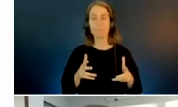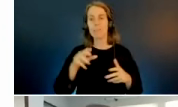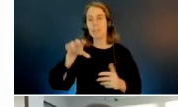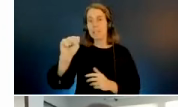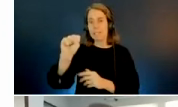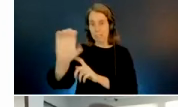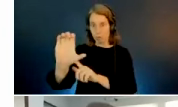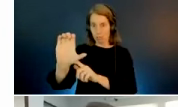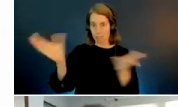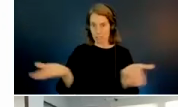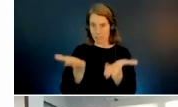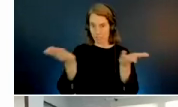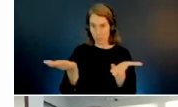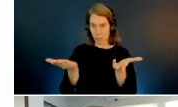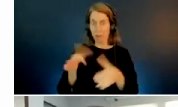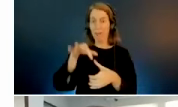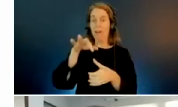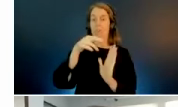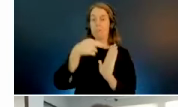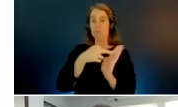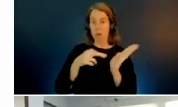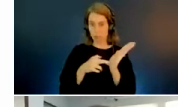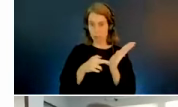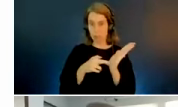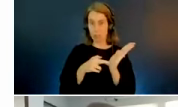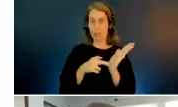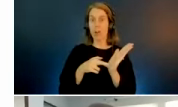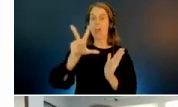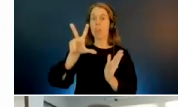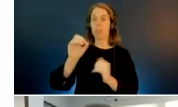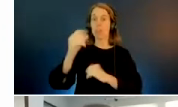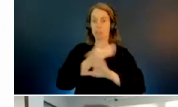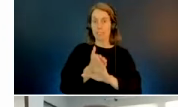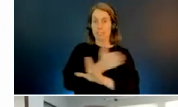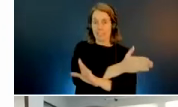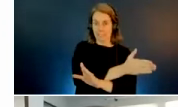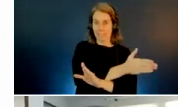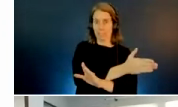days before the election and i've got a slide that tells you exactly what those um dates are